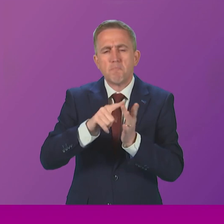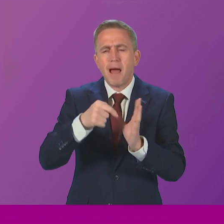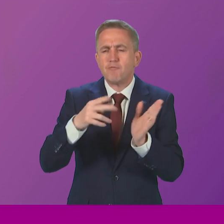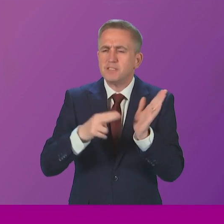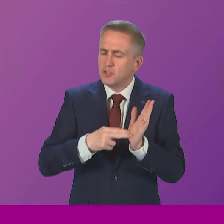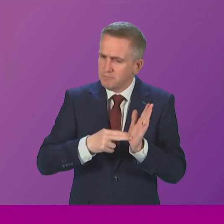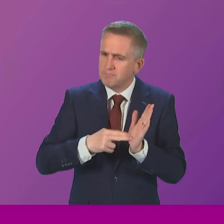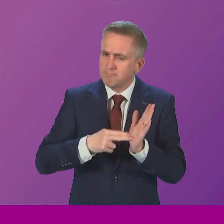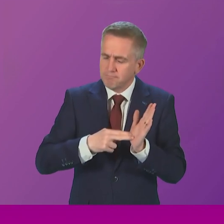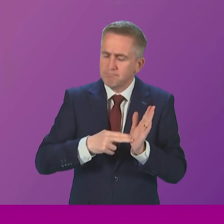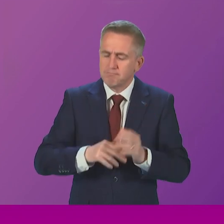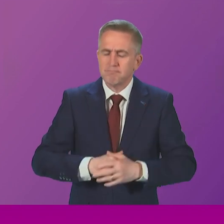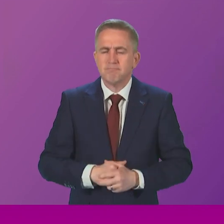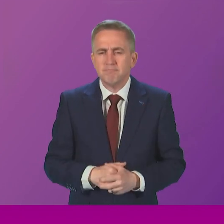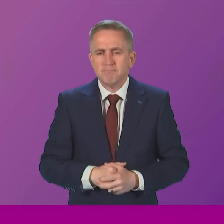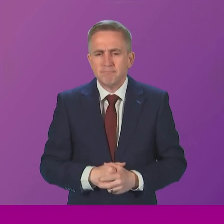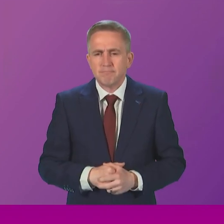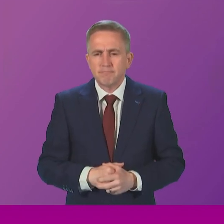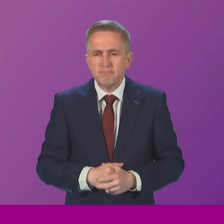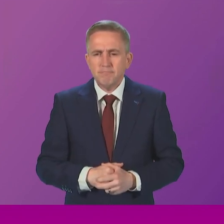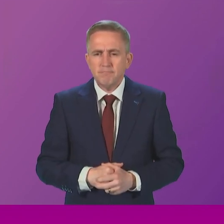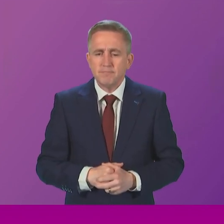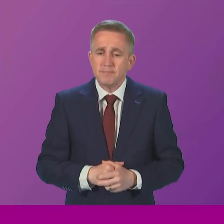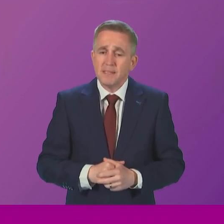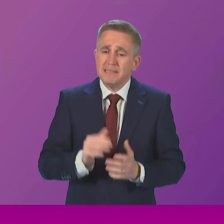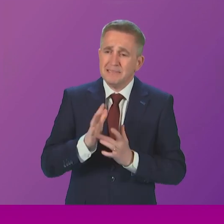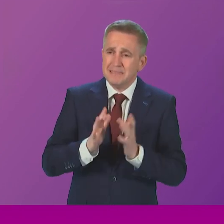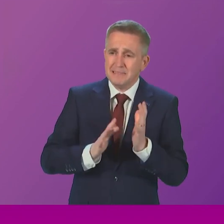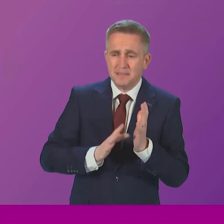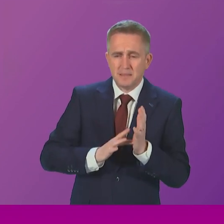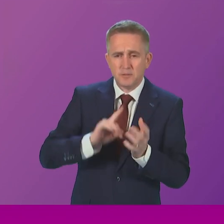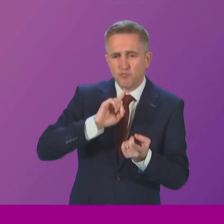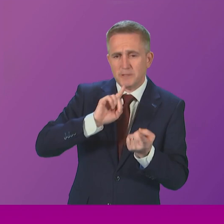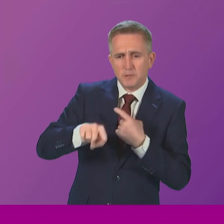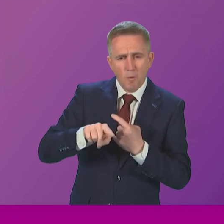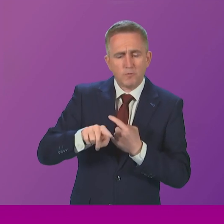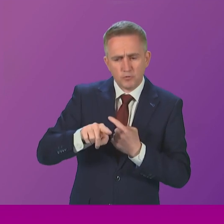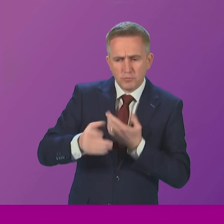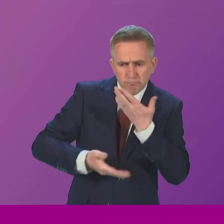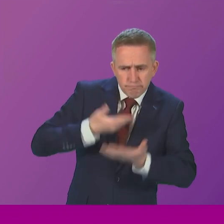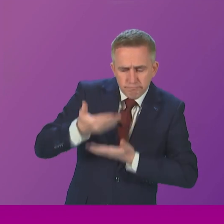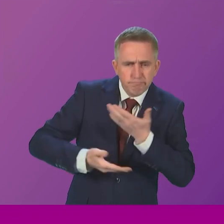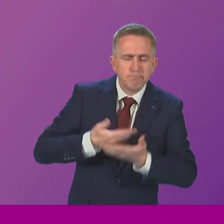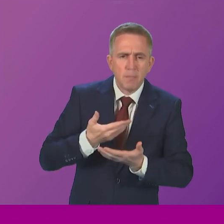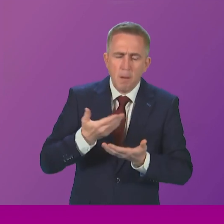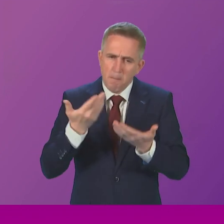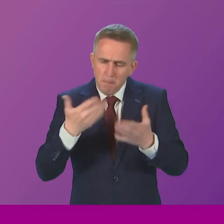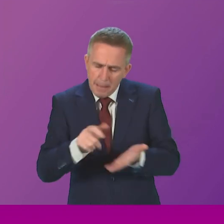Much has been made of that wonderful responsive story by Jesus, but often we